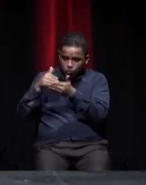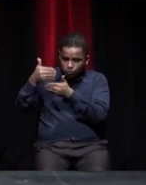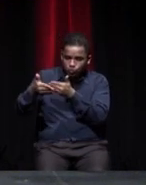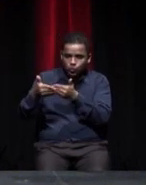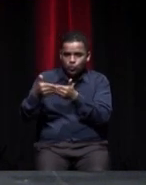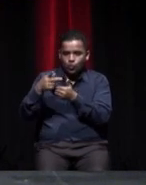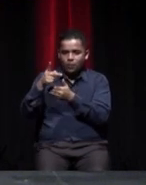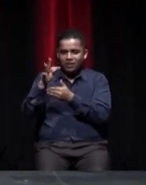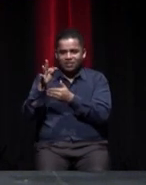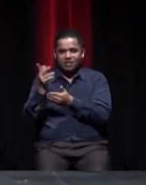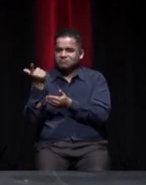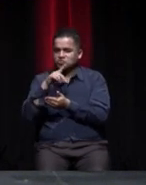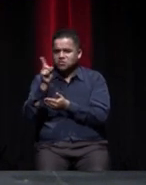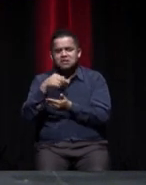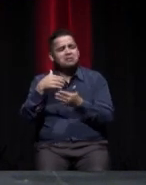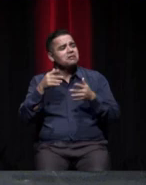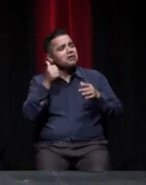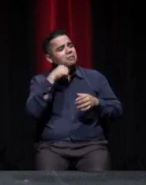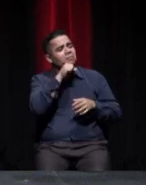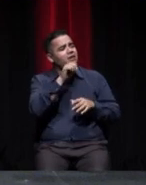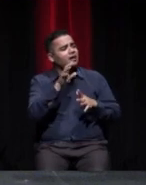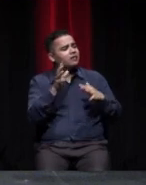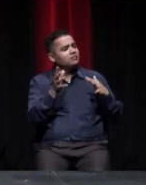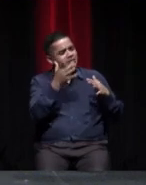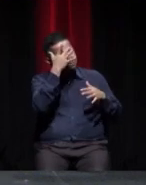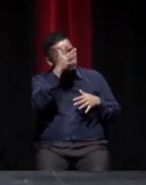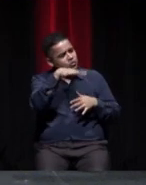She'd say: But, mom, everybody I know was going to vote for PT.